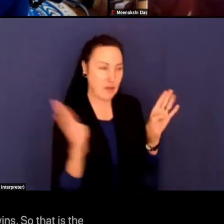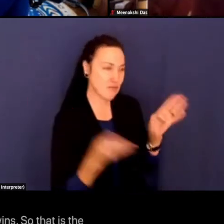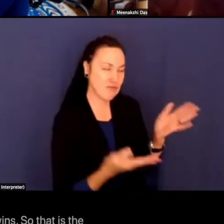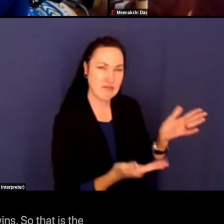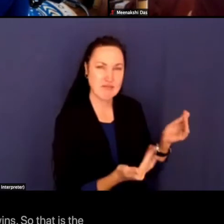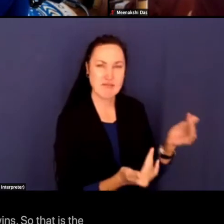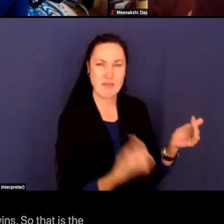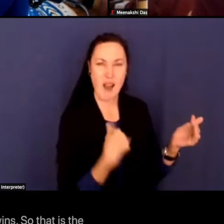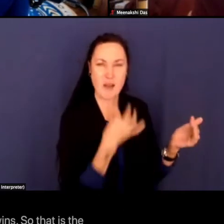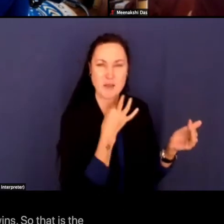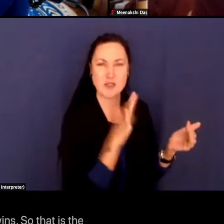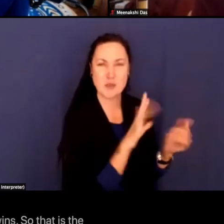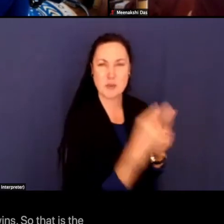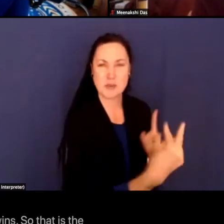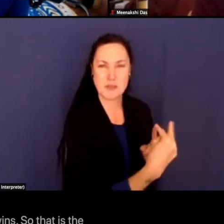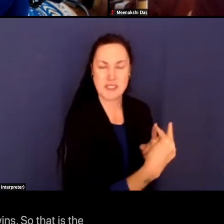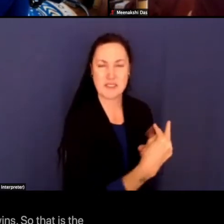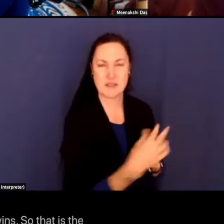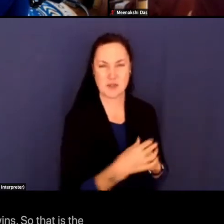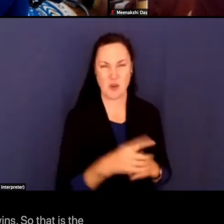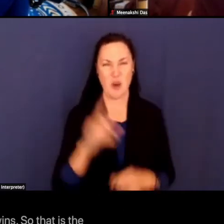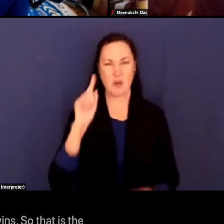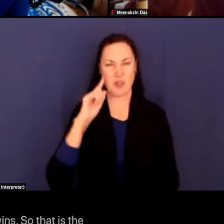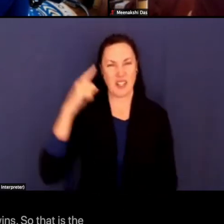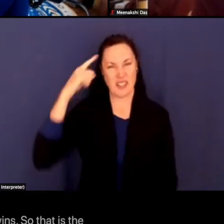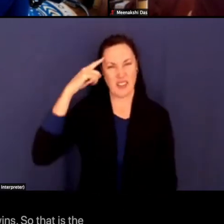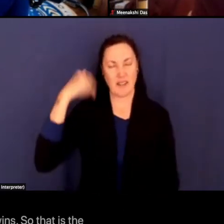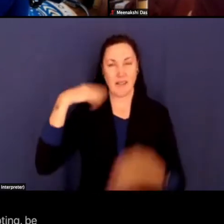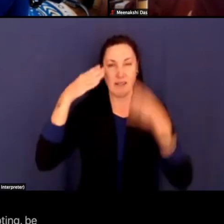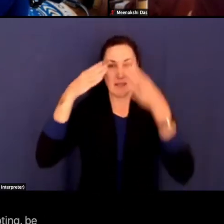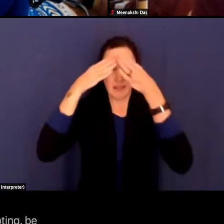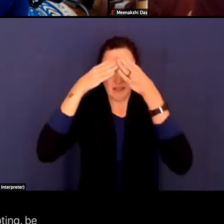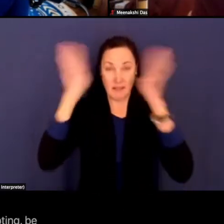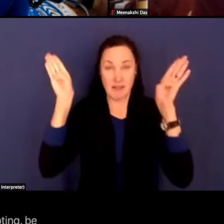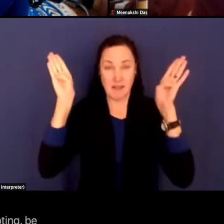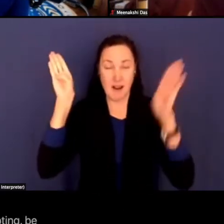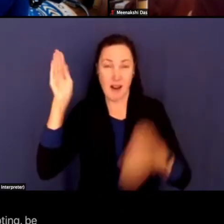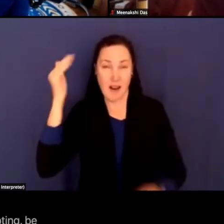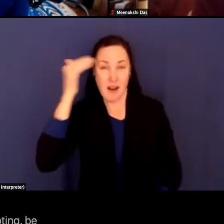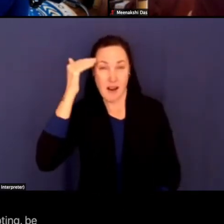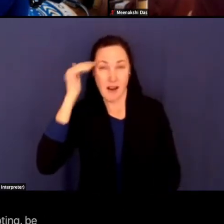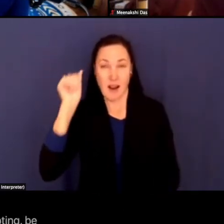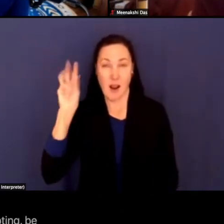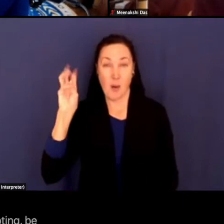if you are aware I really think being aware of all of our inputs that are coming into our mind